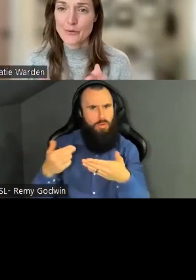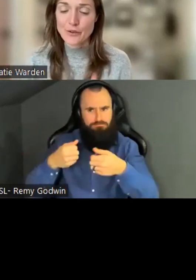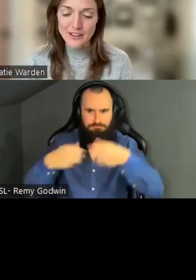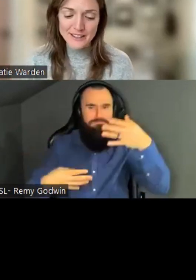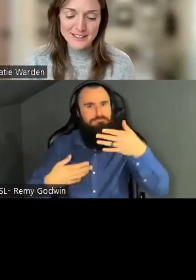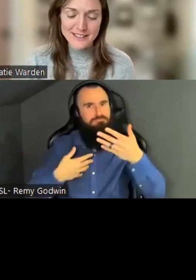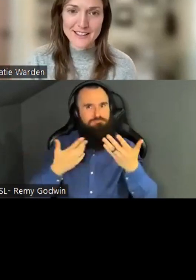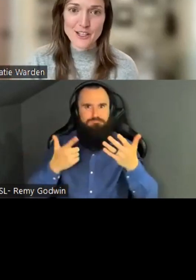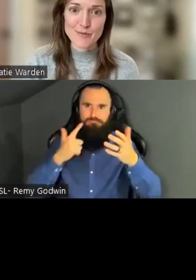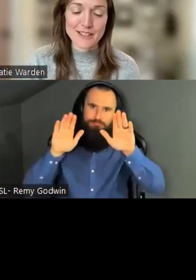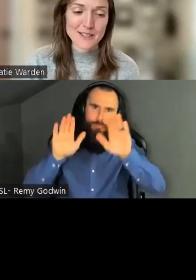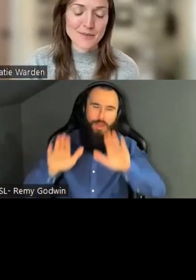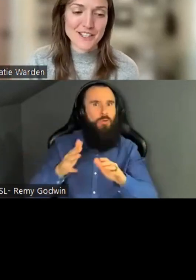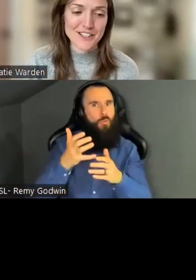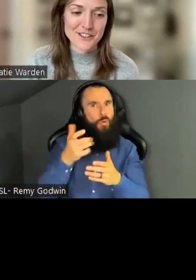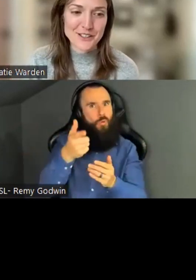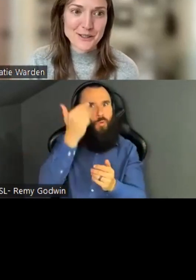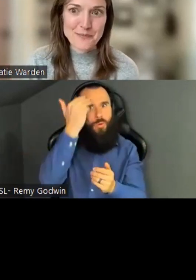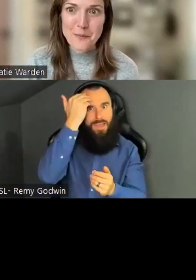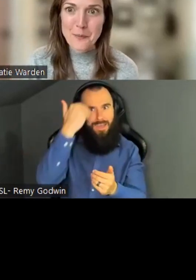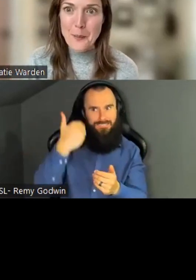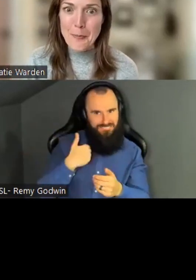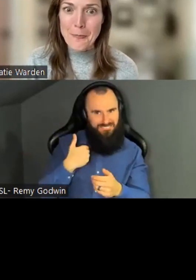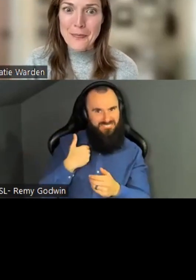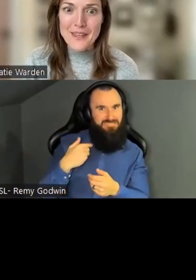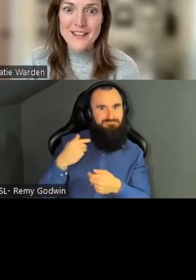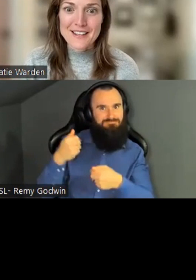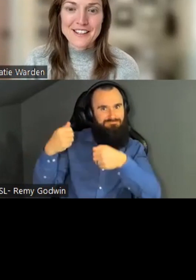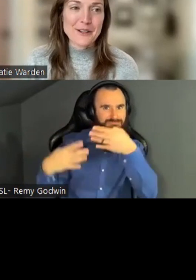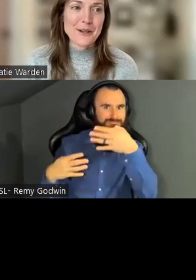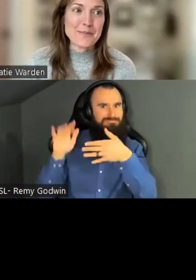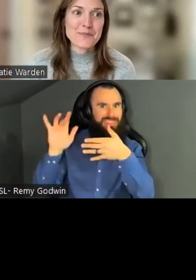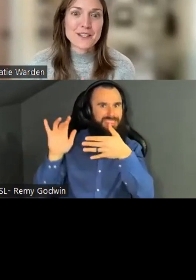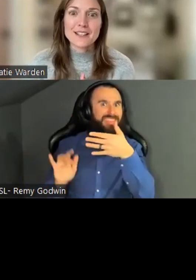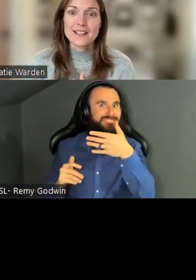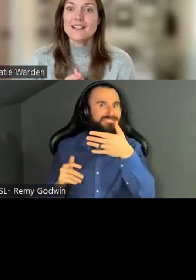and we've got links to them in these materials. Okay?